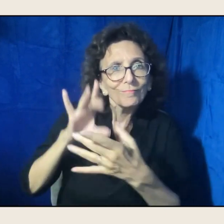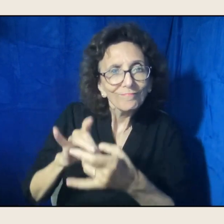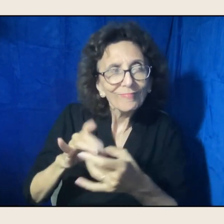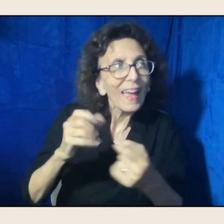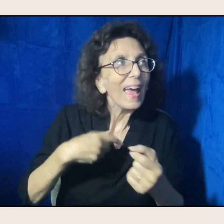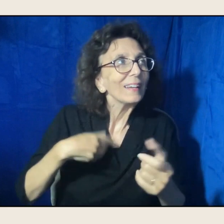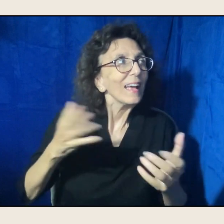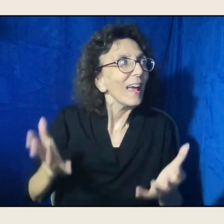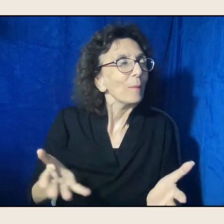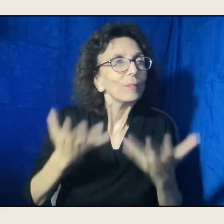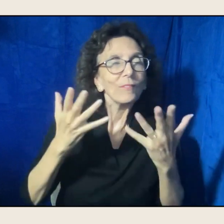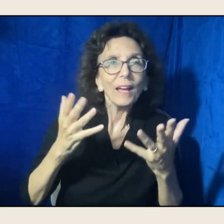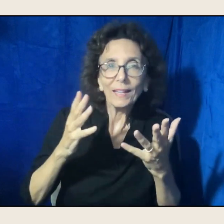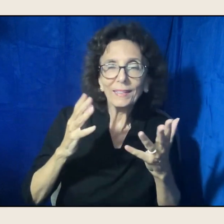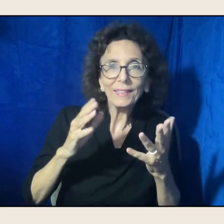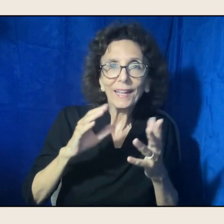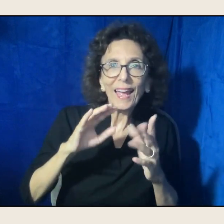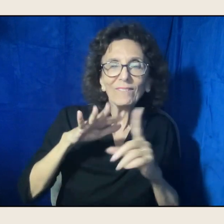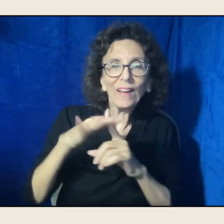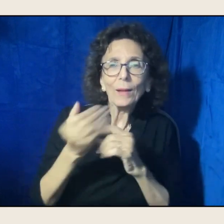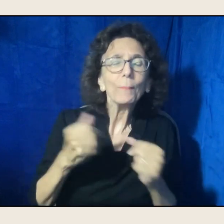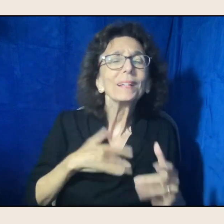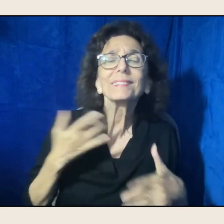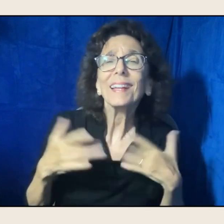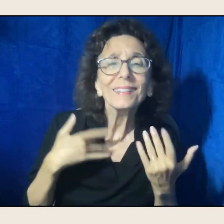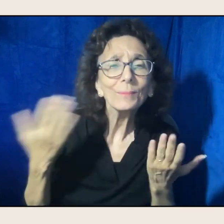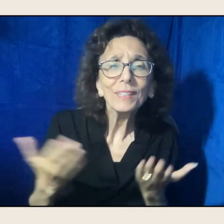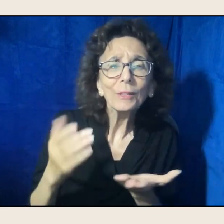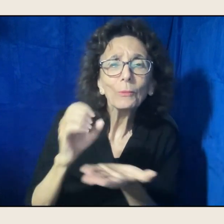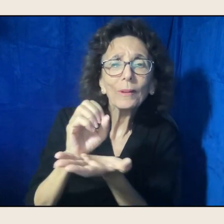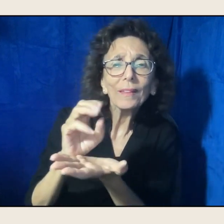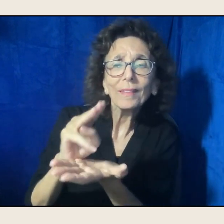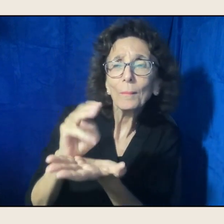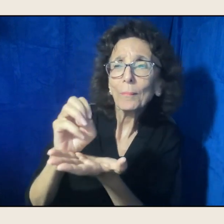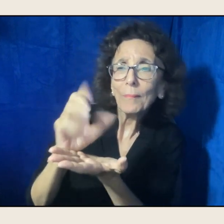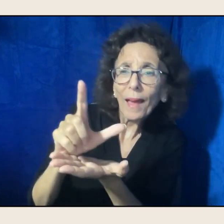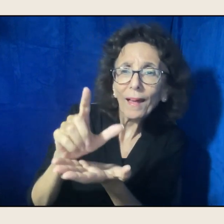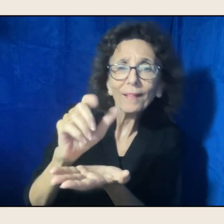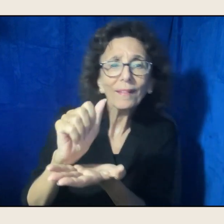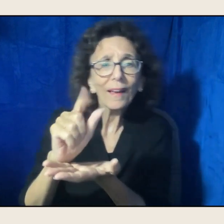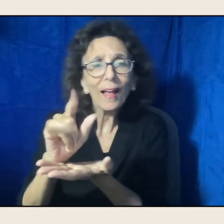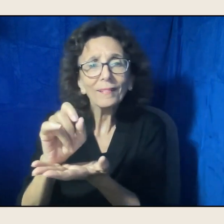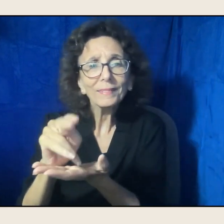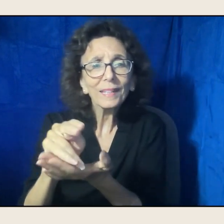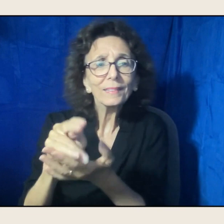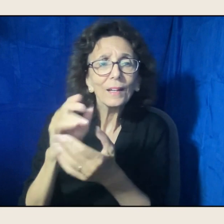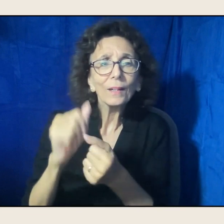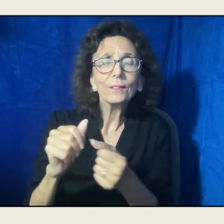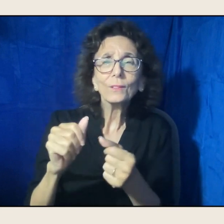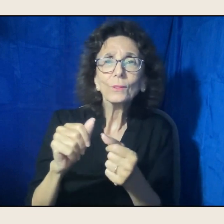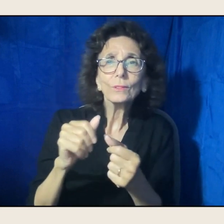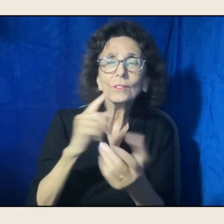with Mel and Allison to talk about their work in landscape, because I think what they're doing